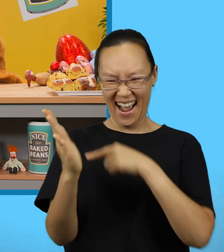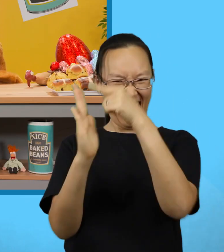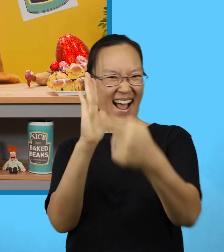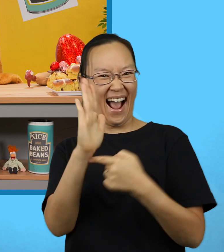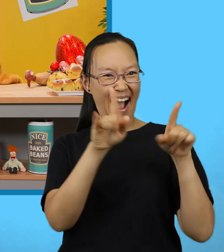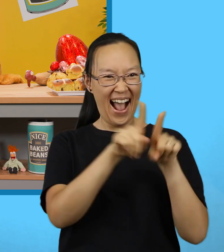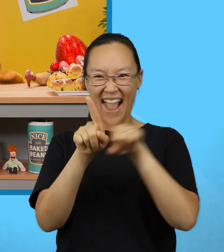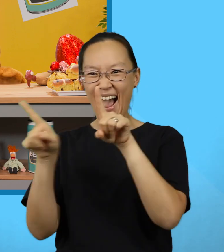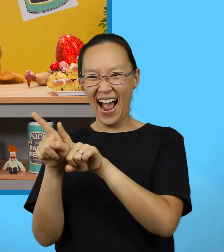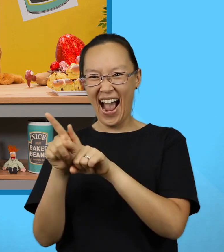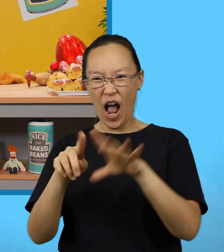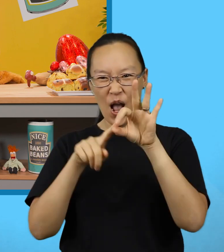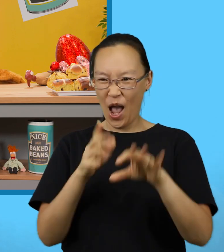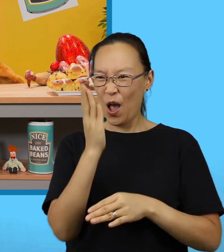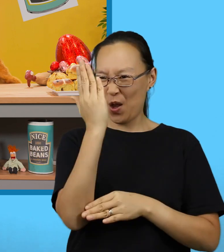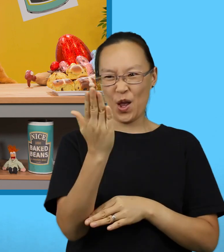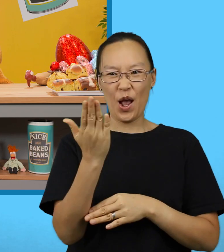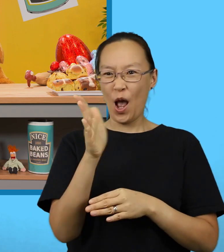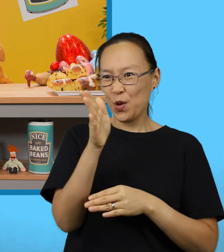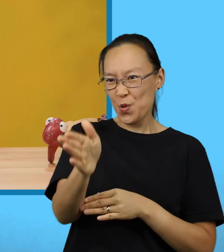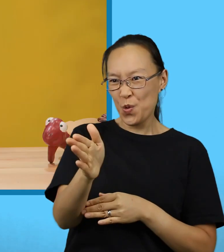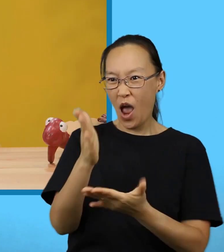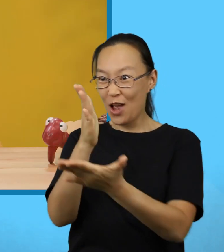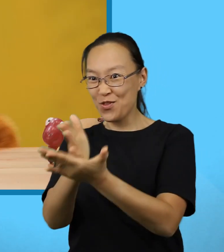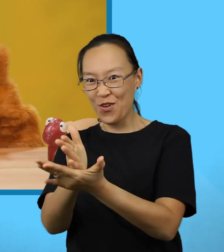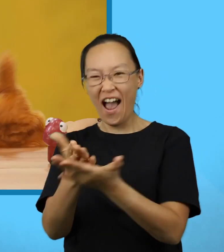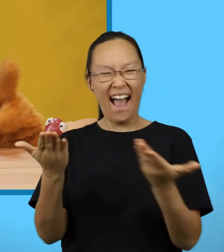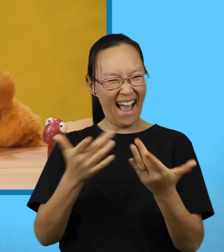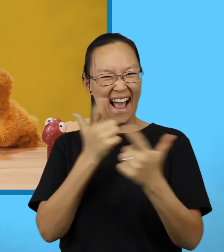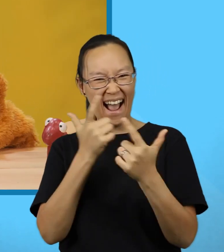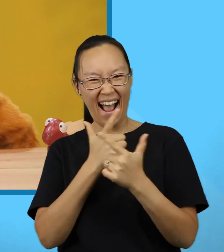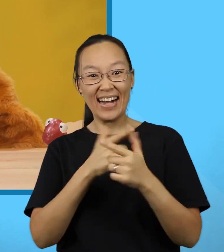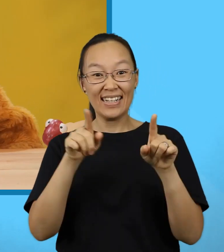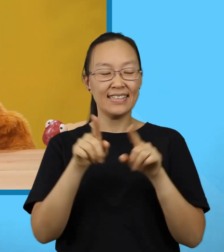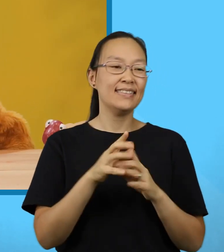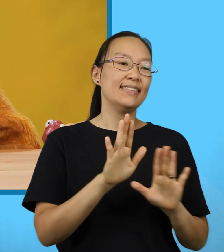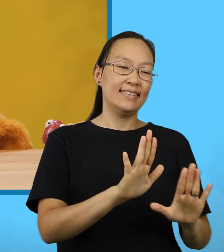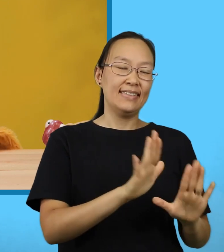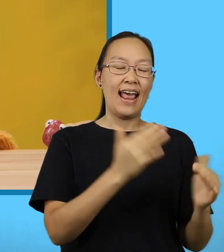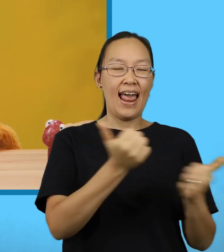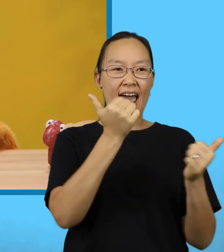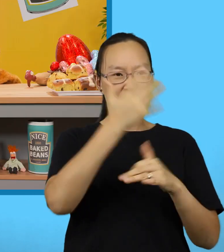Okay. Okay. I think enough with all the rhyme. Oh, okay. But was it? Was it all true?